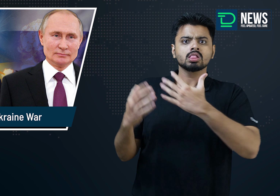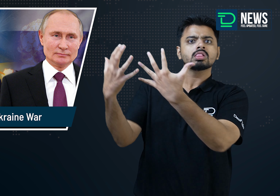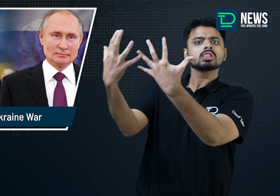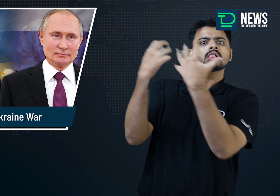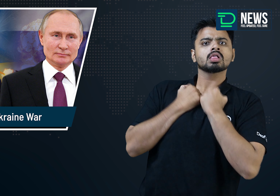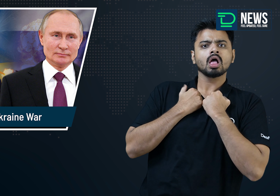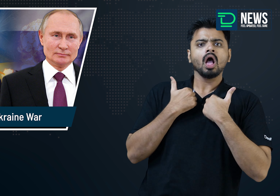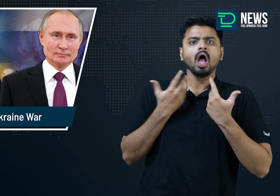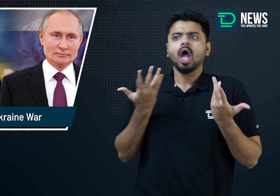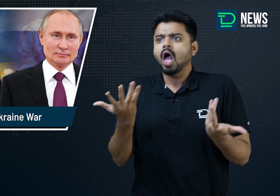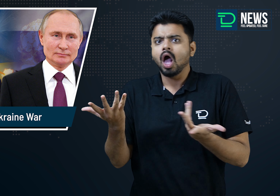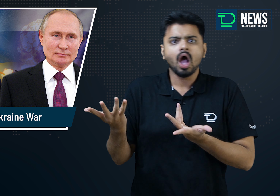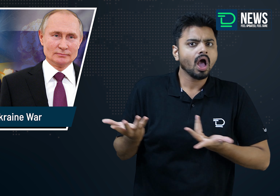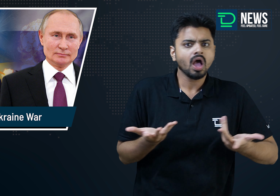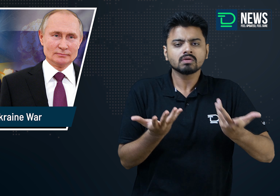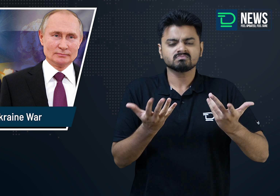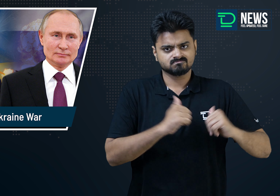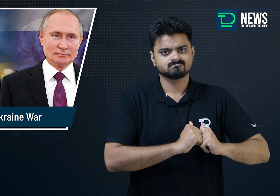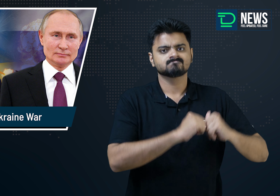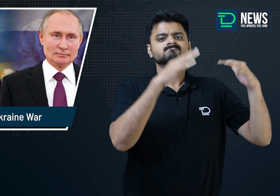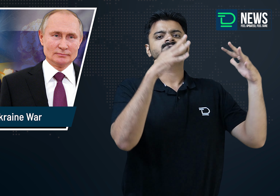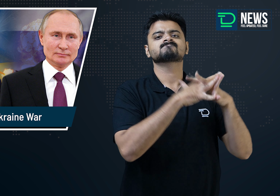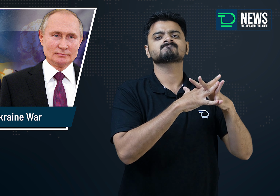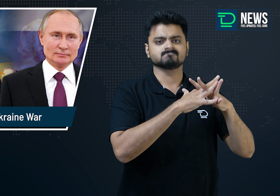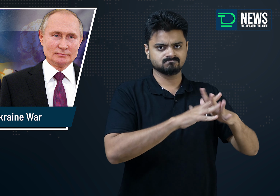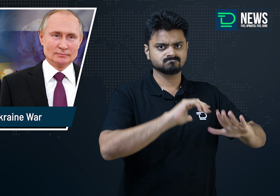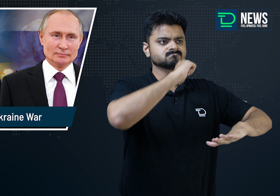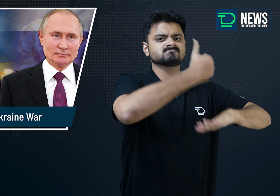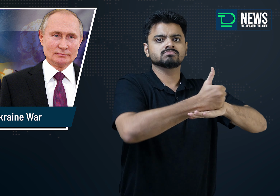beyond Eastern Europe. That is why they founded NATO.